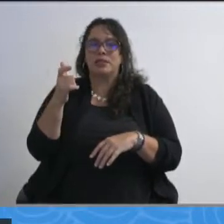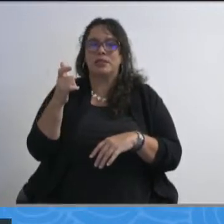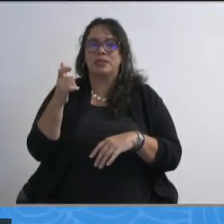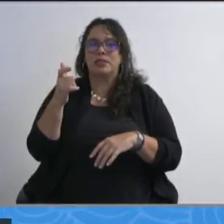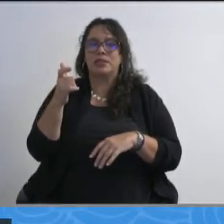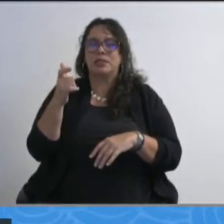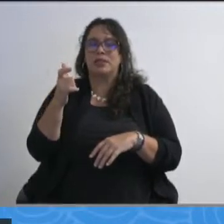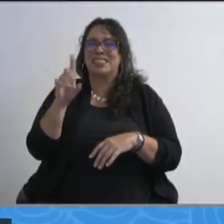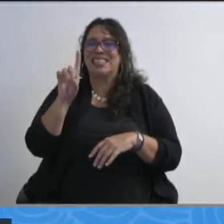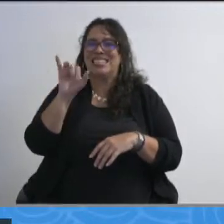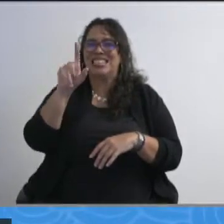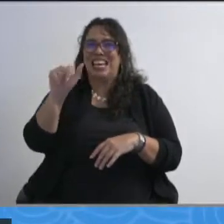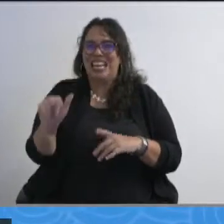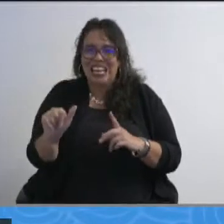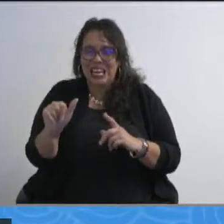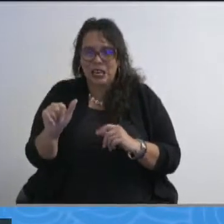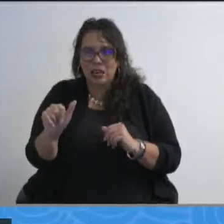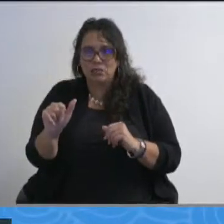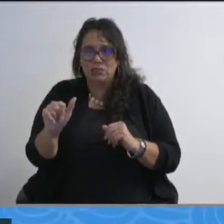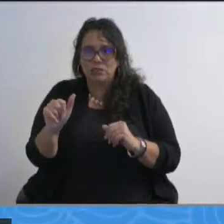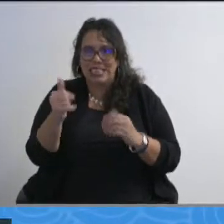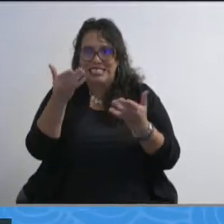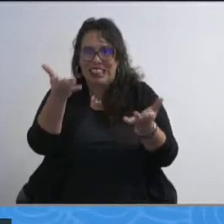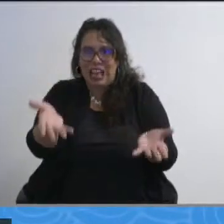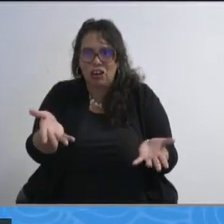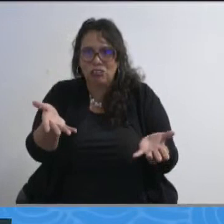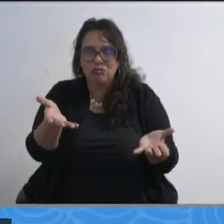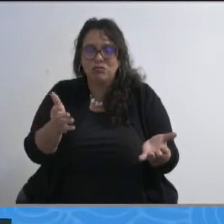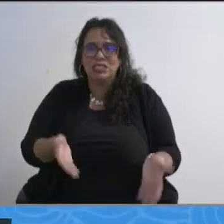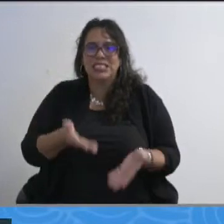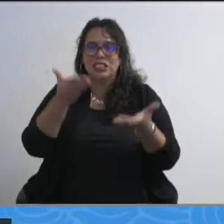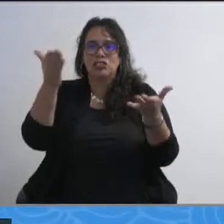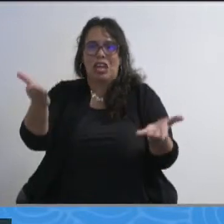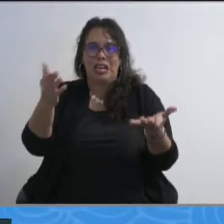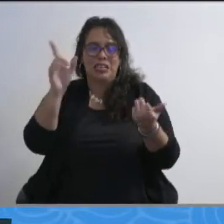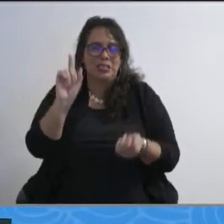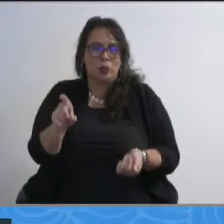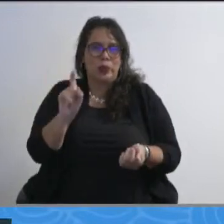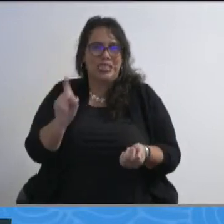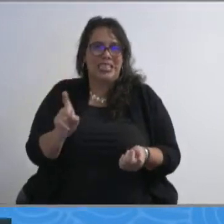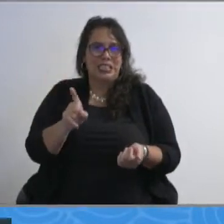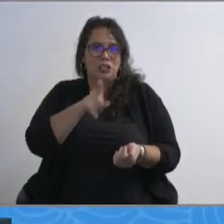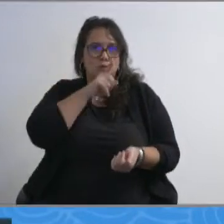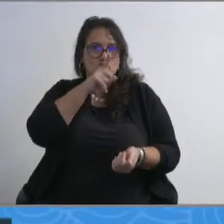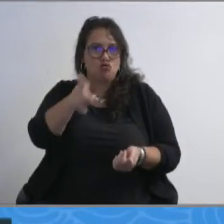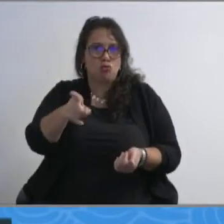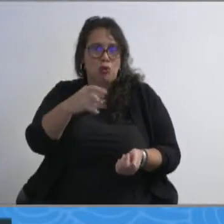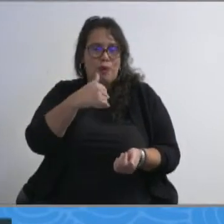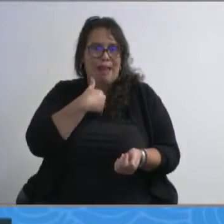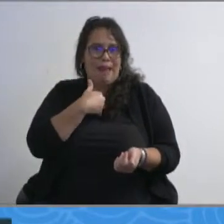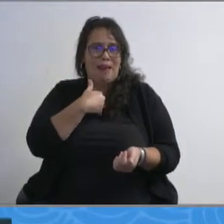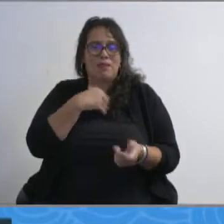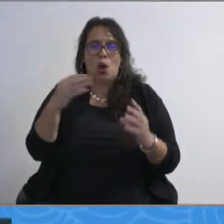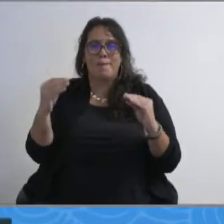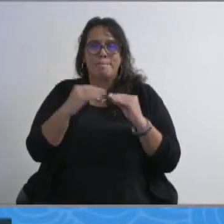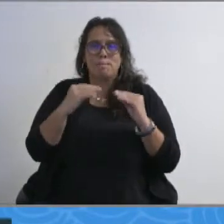The data, I mean the data is there that suggests that we do need to ensure that we have more diversity